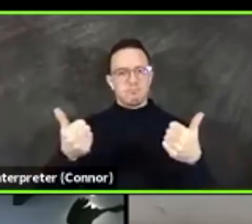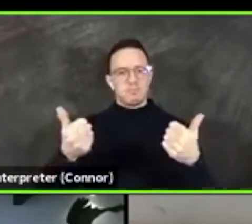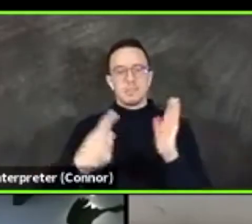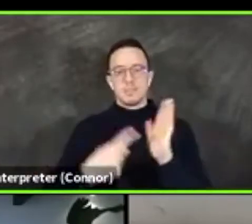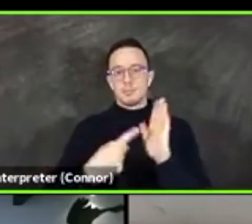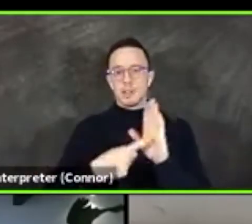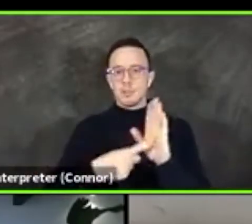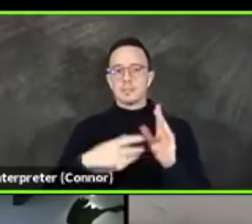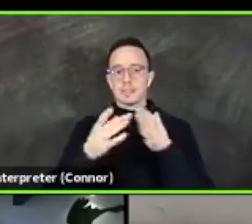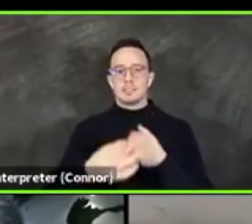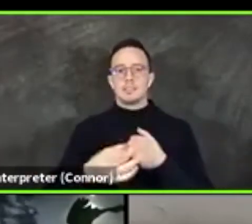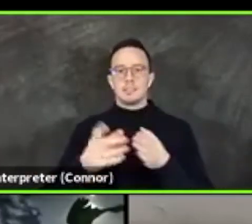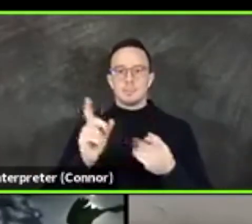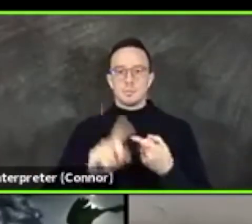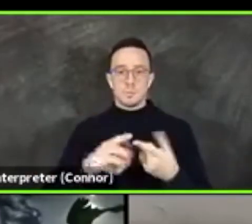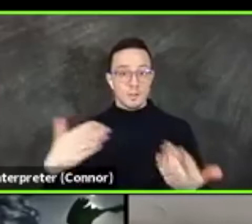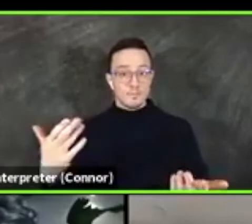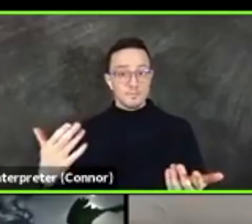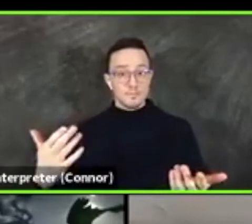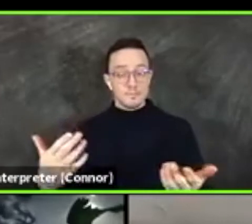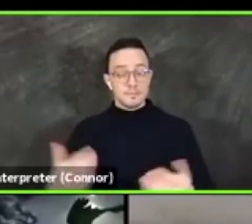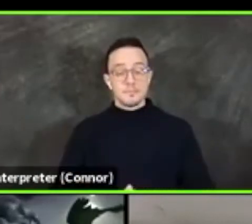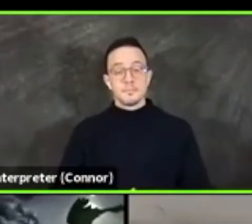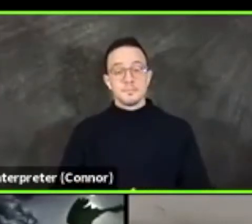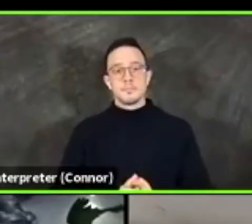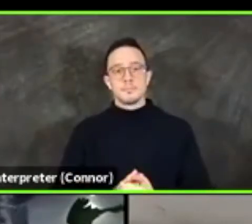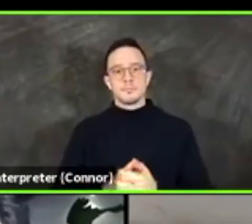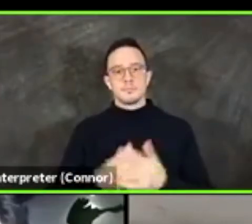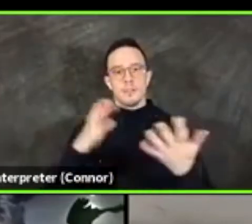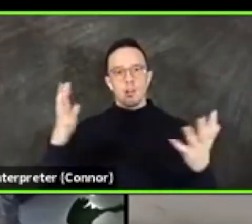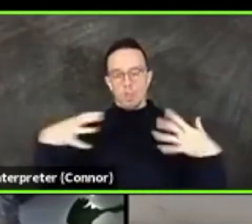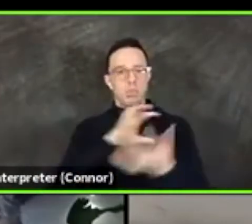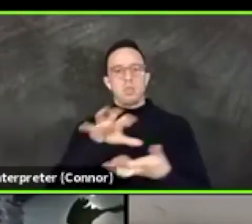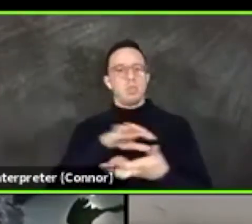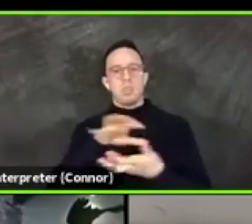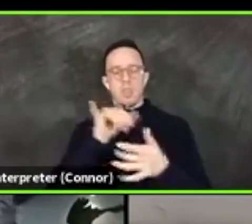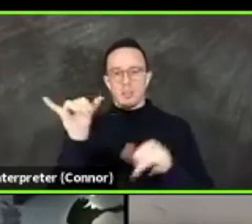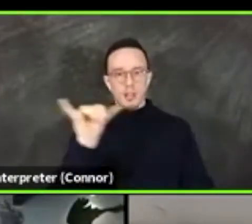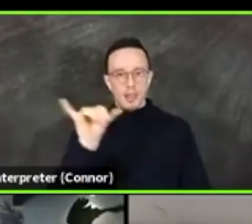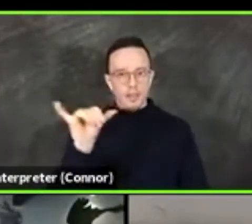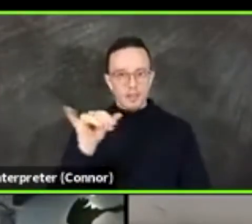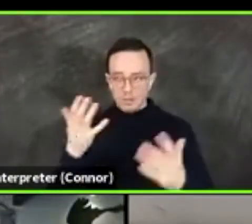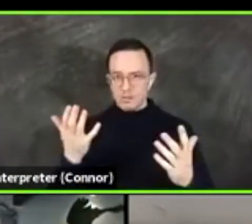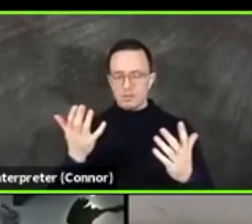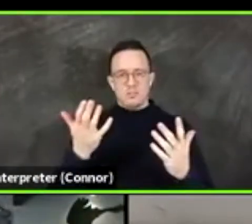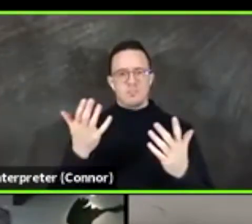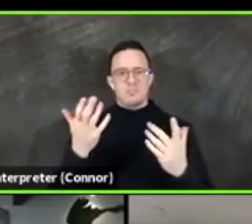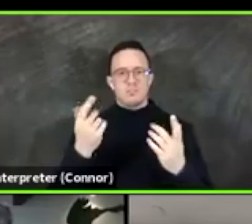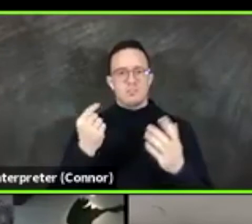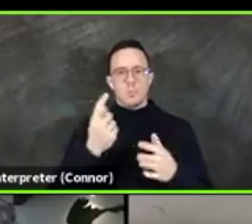A GIANT CLUSTER IN WHICH, LIKE, WHAT ARE WE REFERRING TO AT THIS MOMENT, BUT THOSE